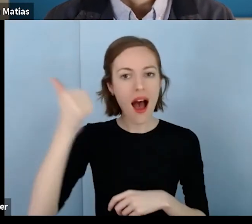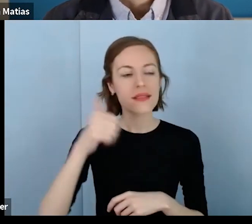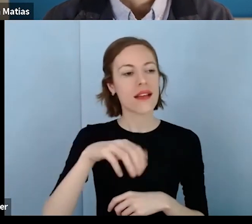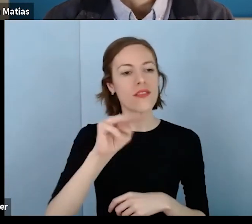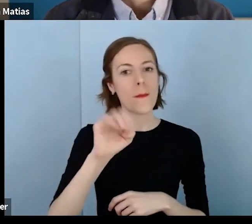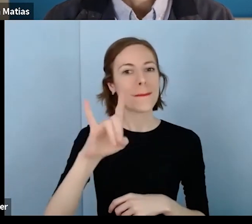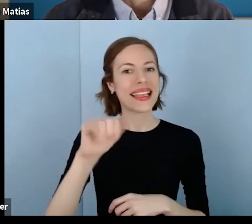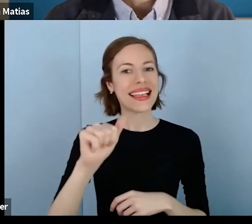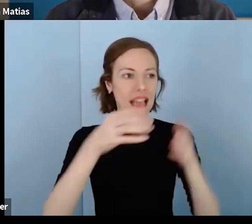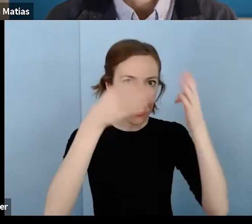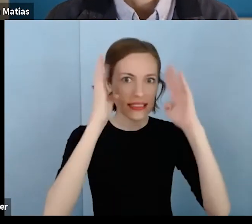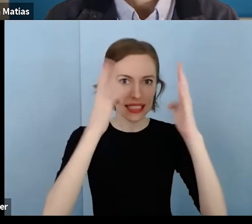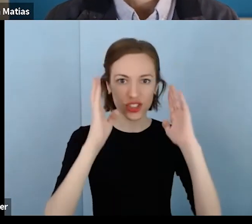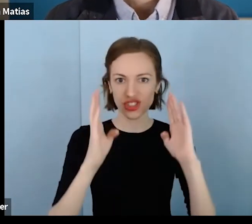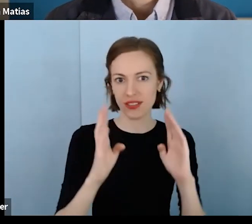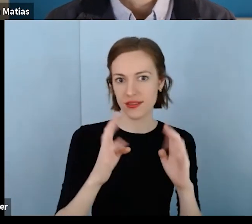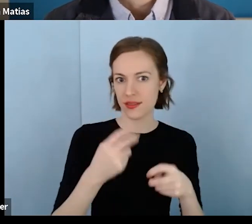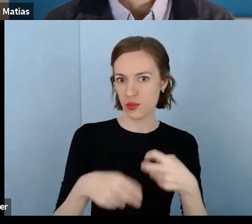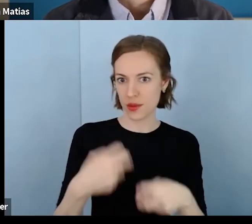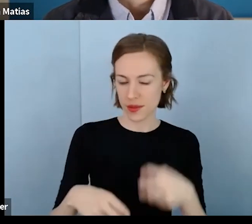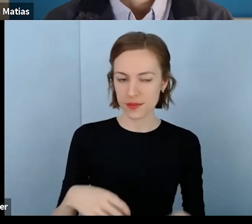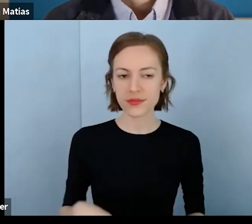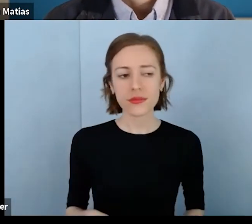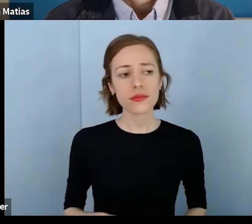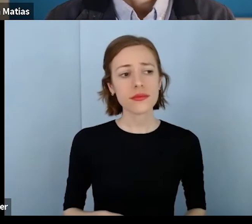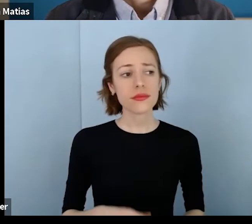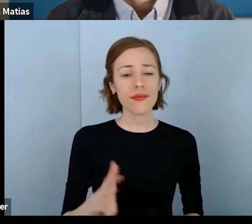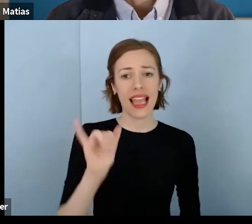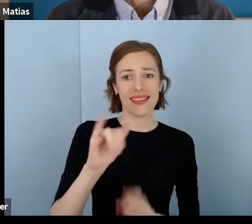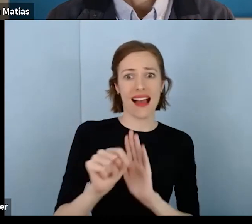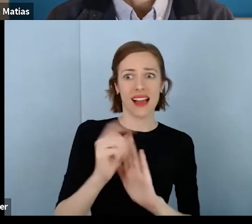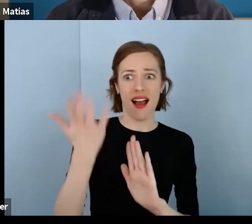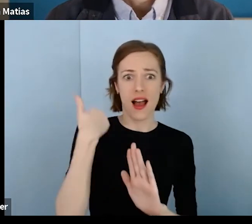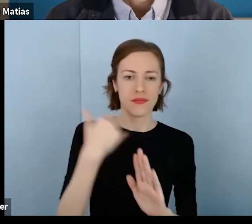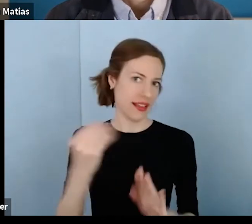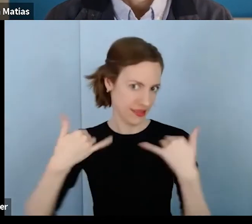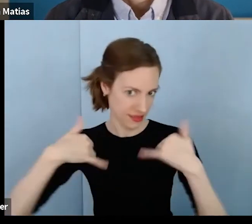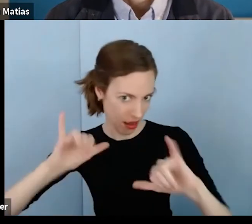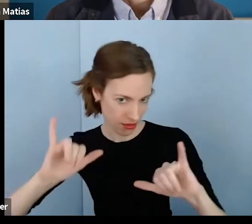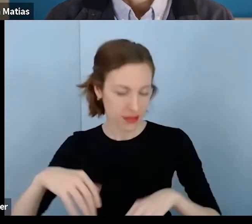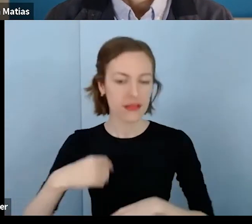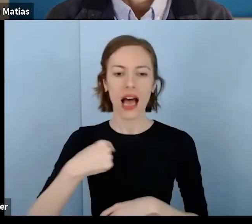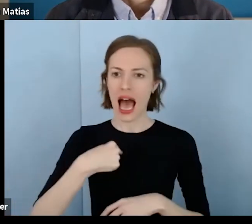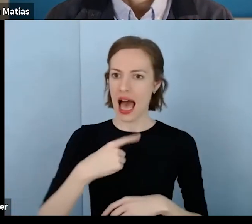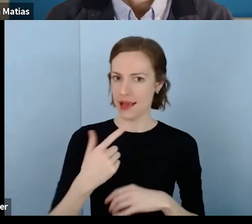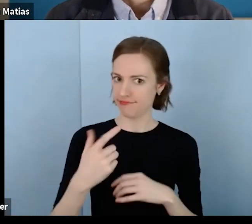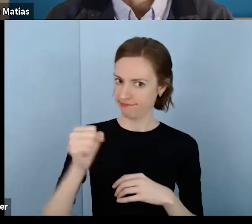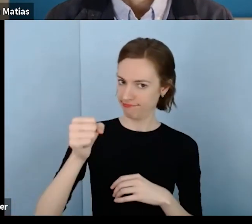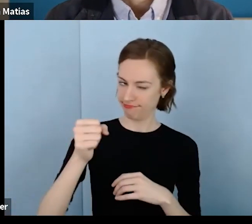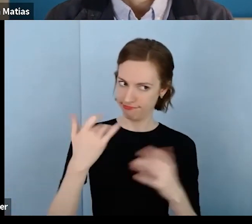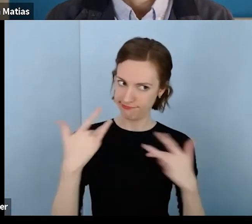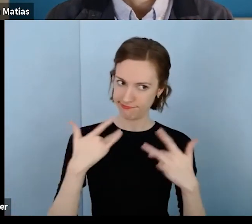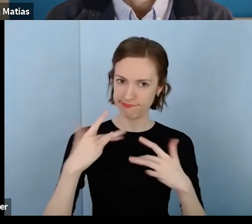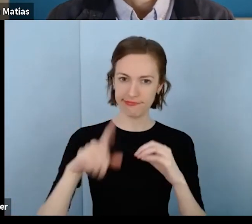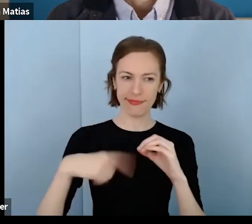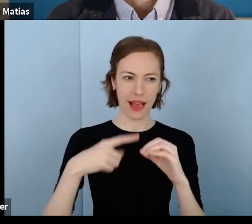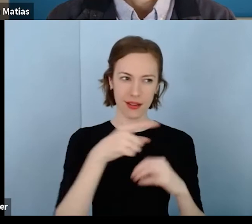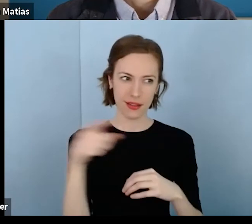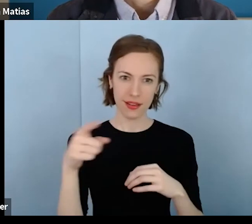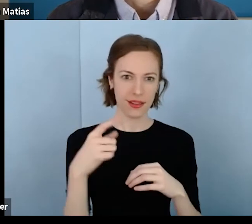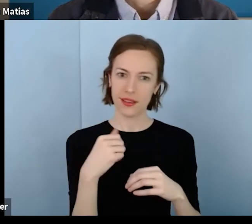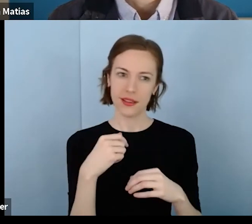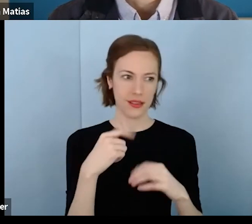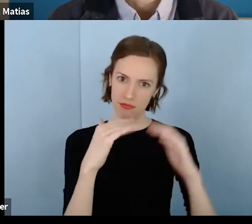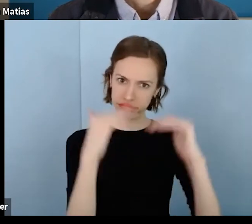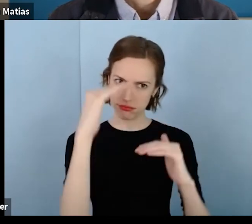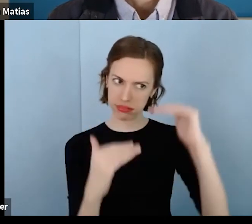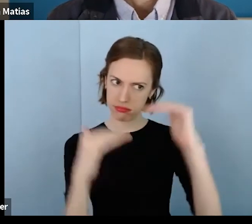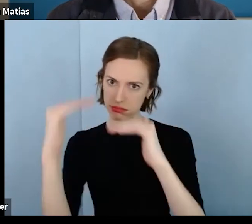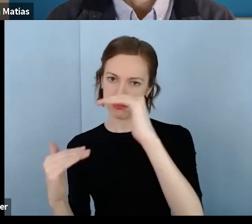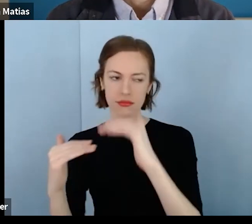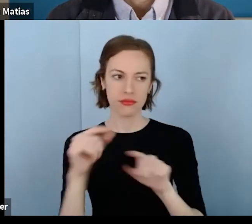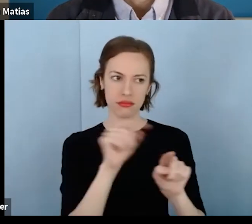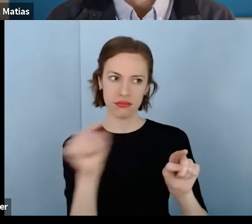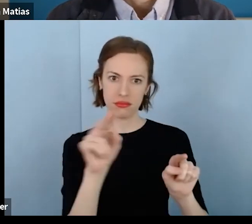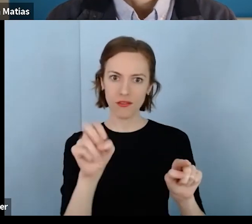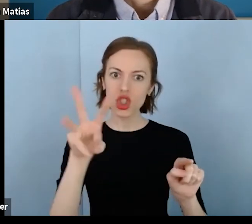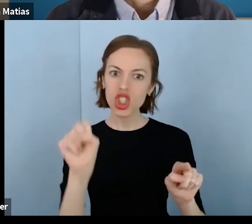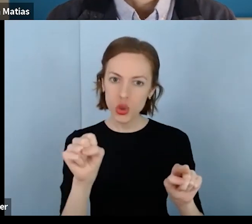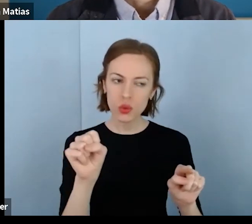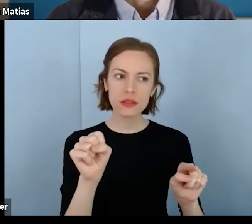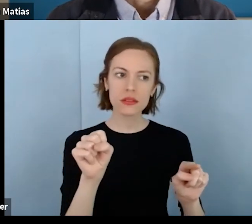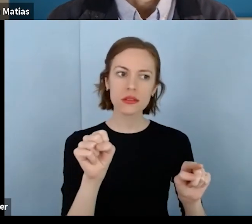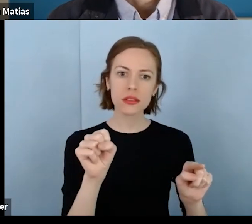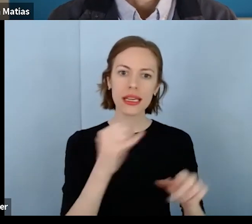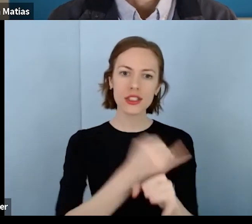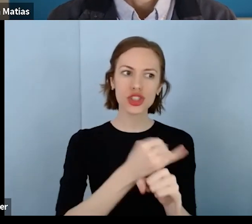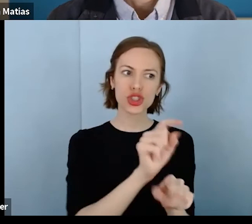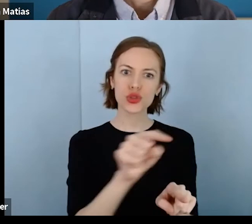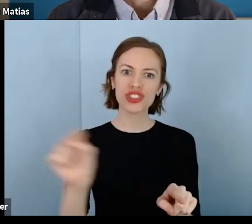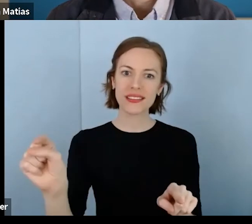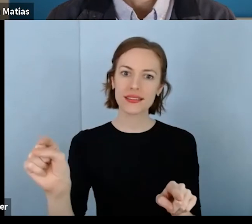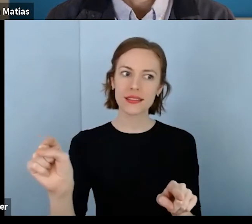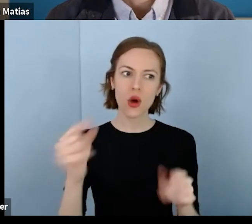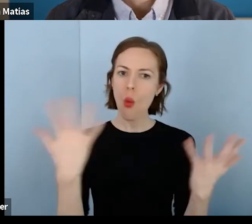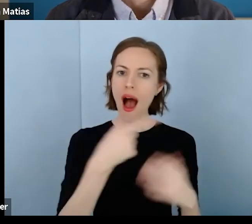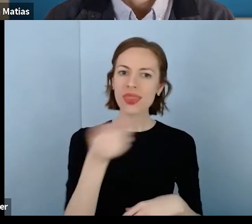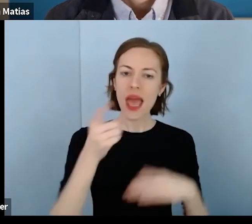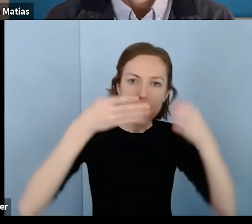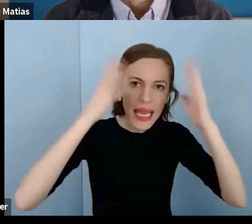I was and still am concerned by inequalities in. What news institutions, choose to pay attention to in the world, how they portray, particularly marginalized groups.